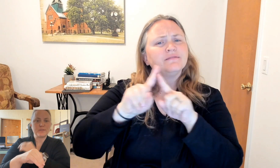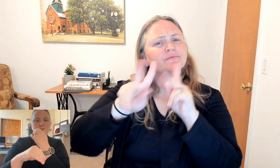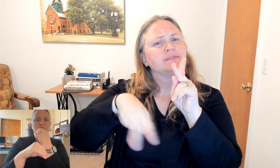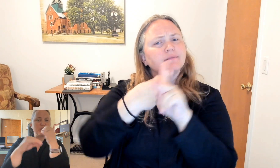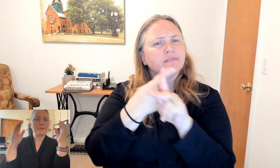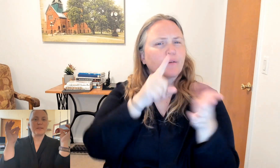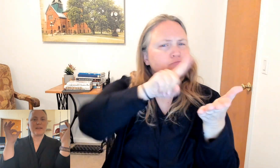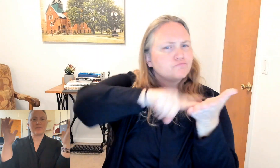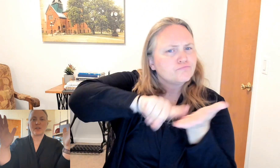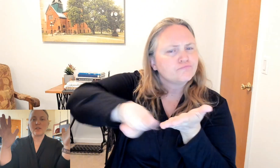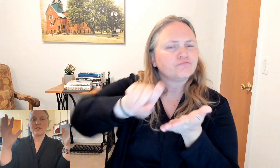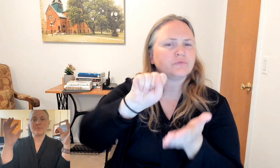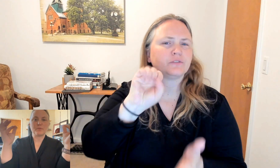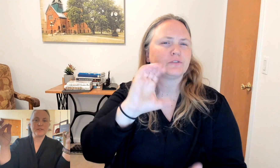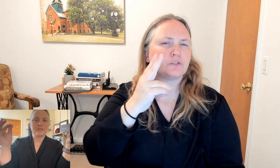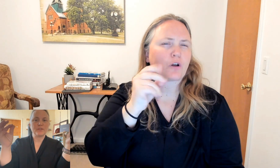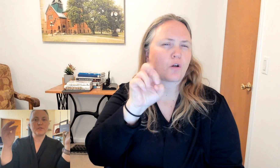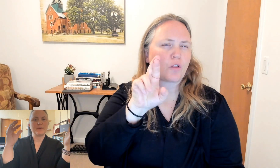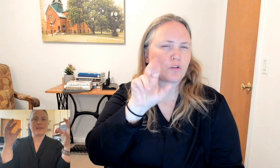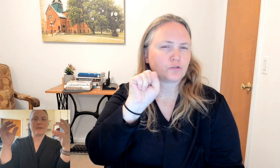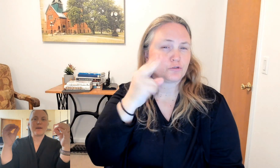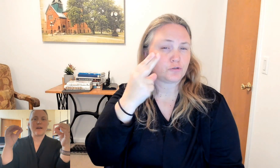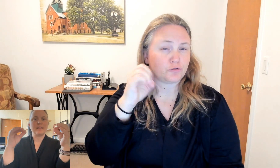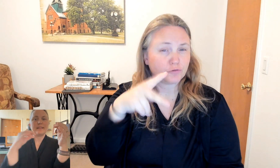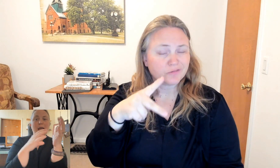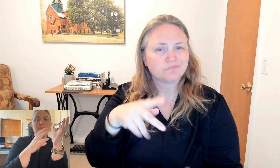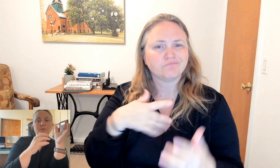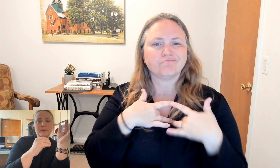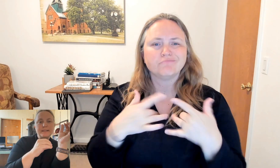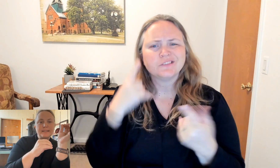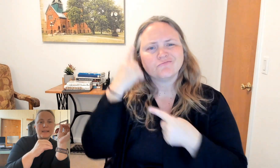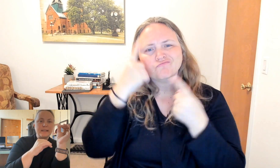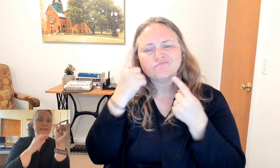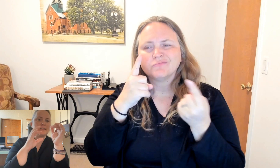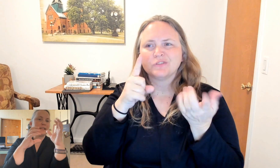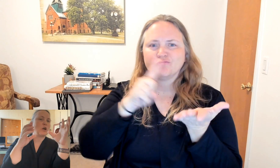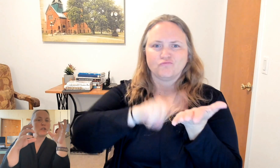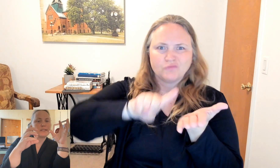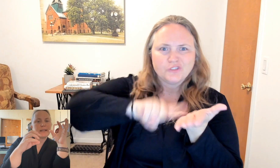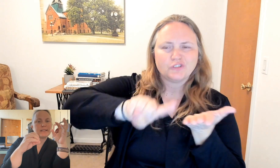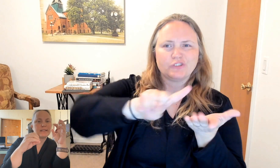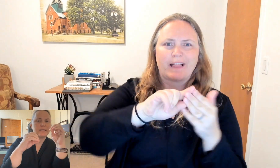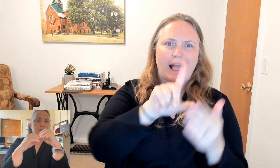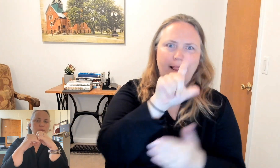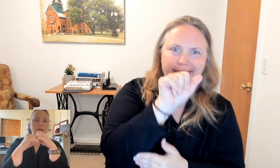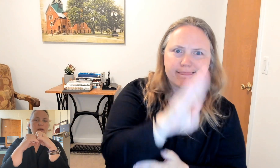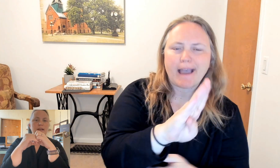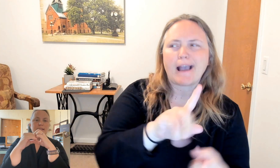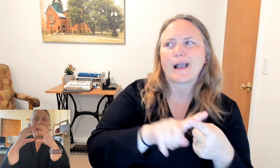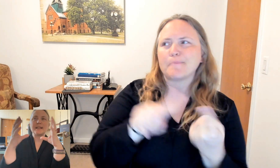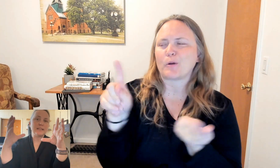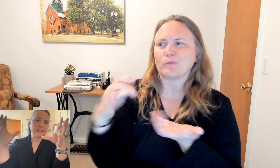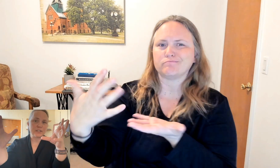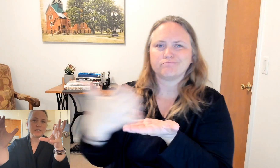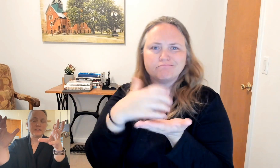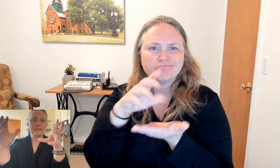So usually when we think of scholarship or research, we think about laboratory studies in the hard sciences or data collection.